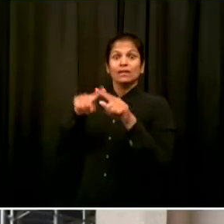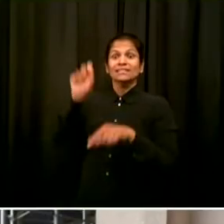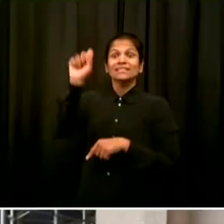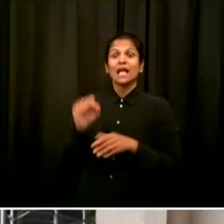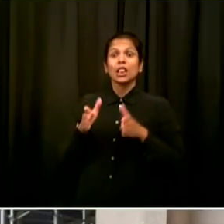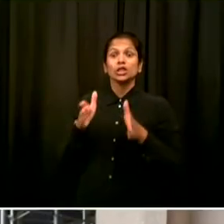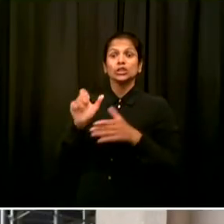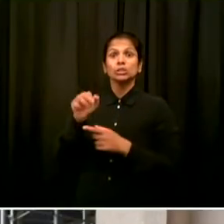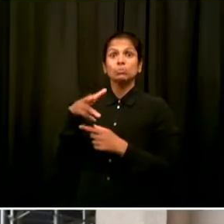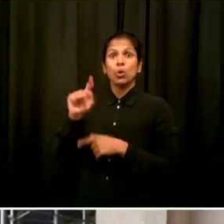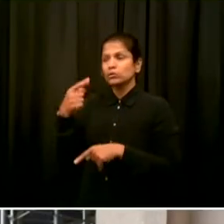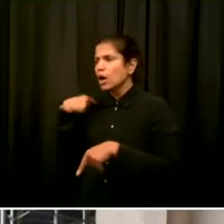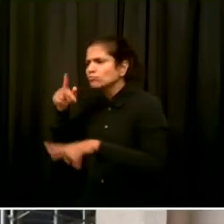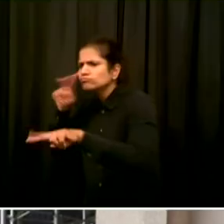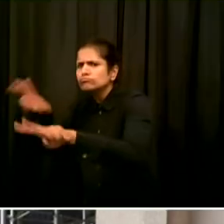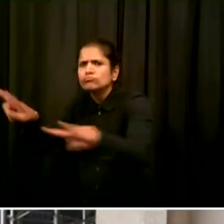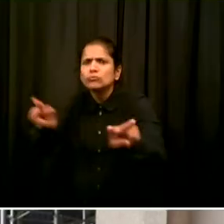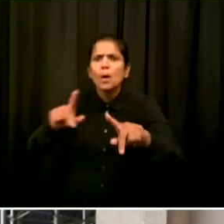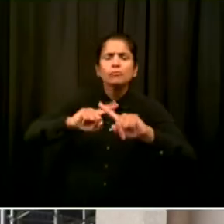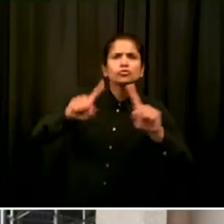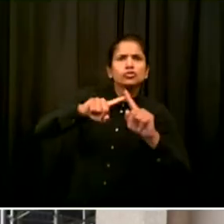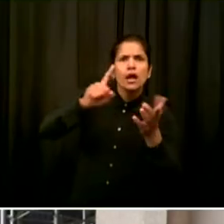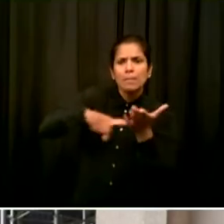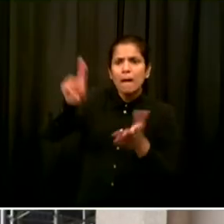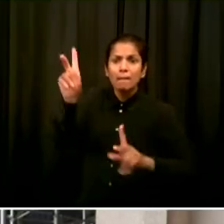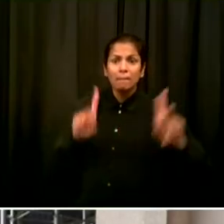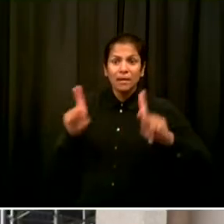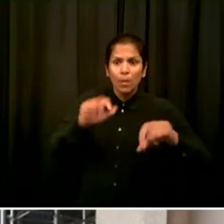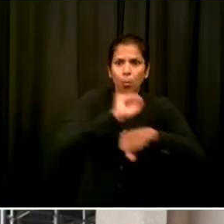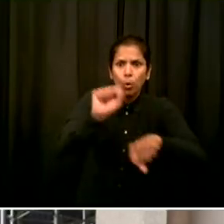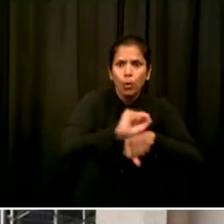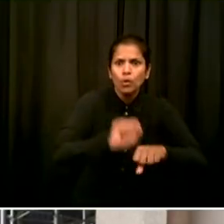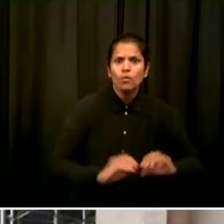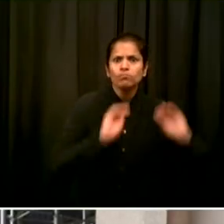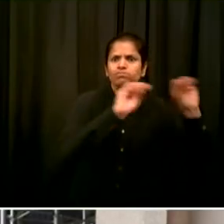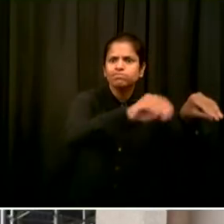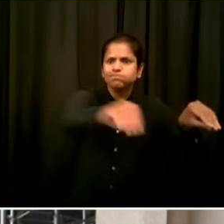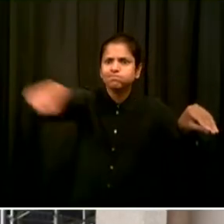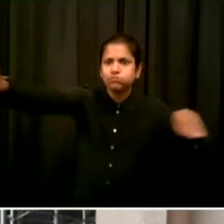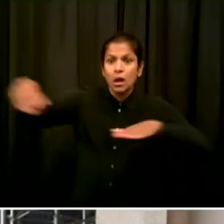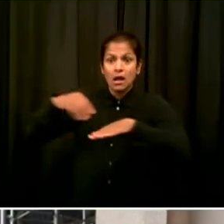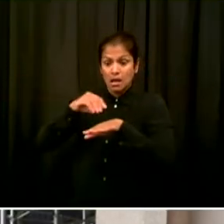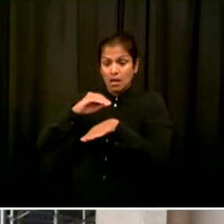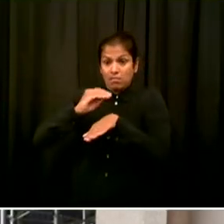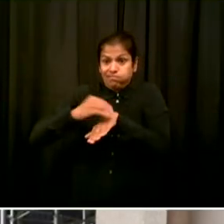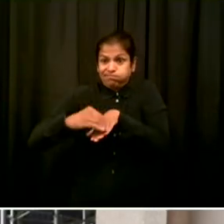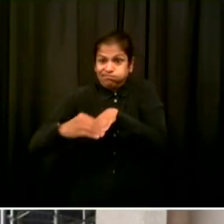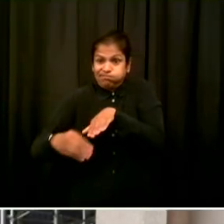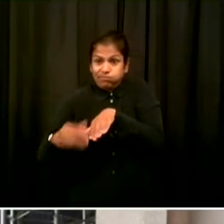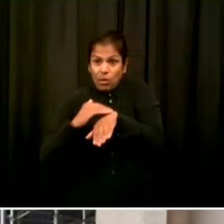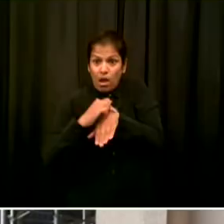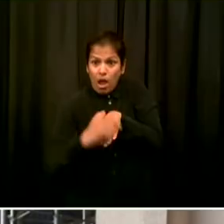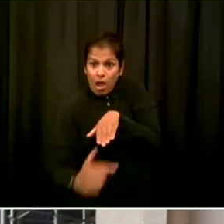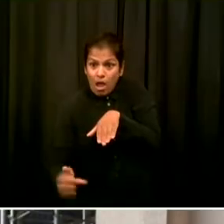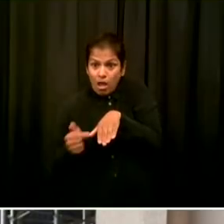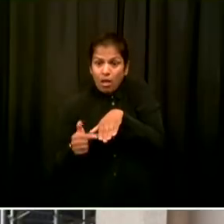YESTERDAY I WS A DOWN AT THE SOUTH STREET SEA